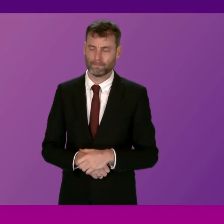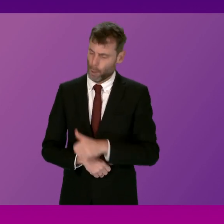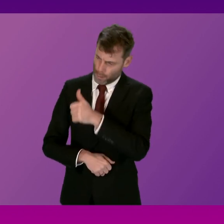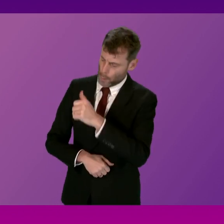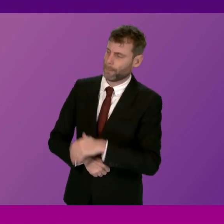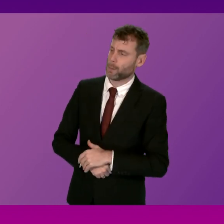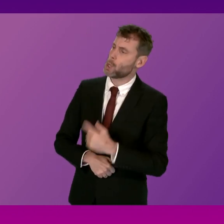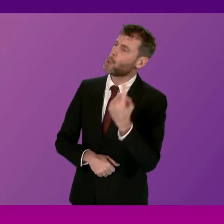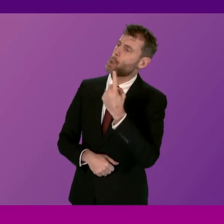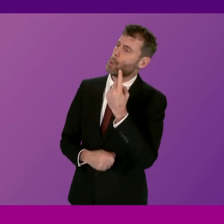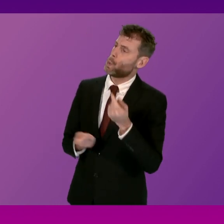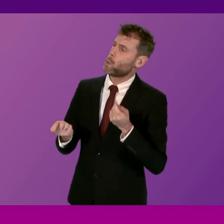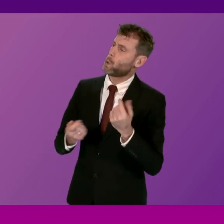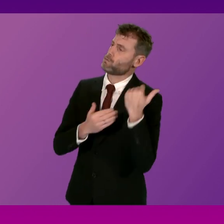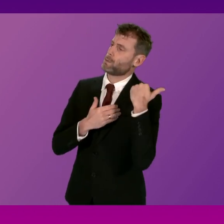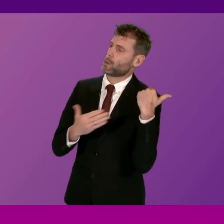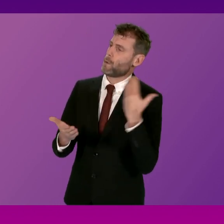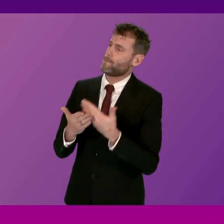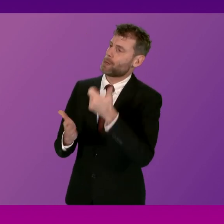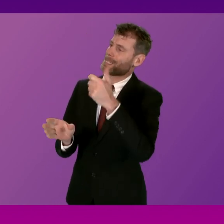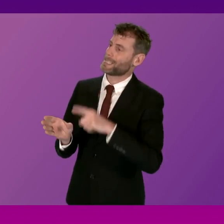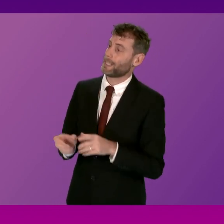The responsibility for that has been at the door of this Government.